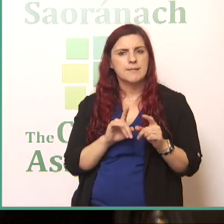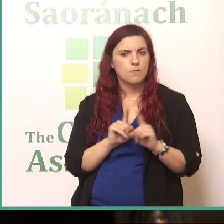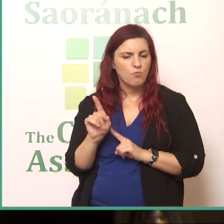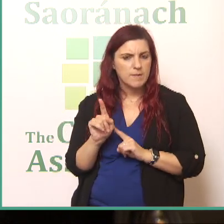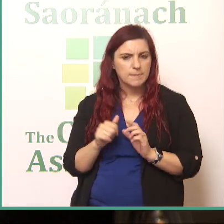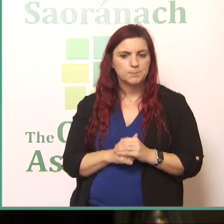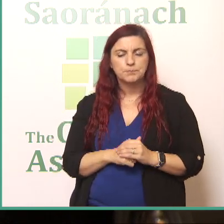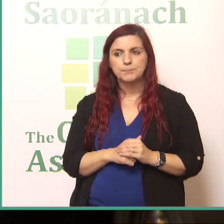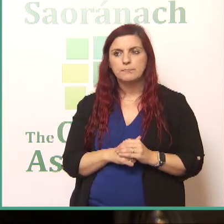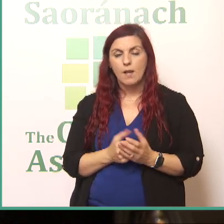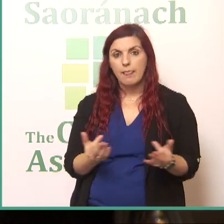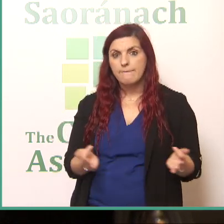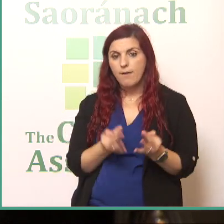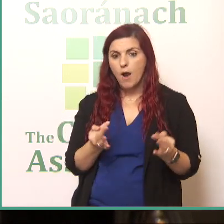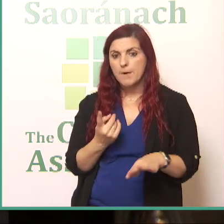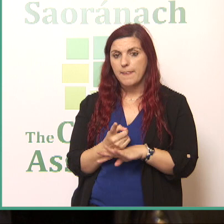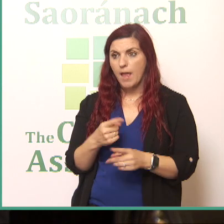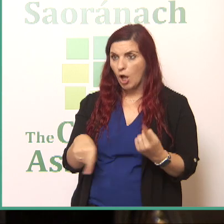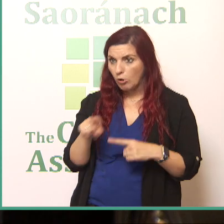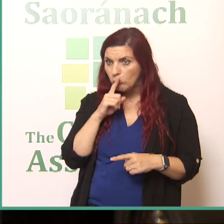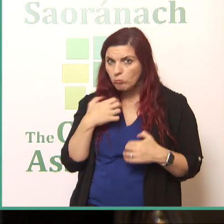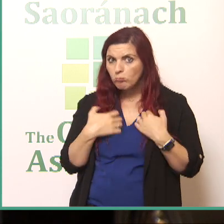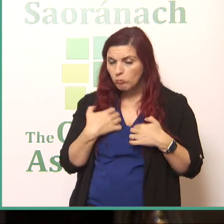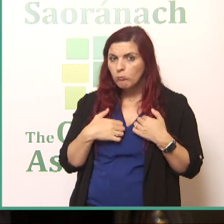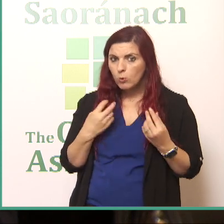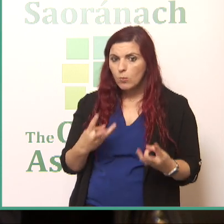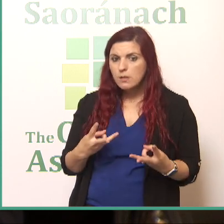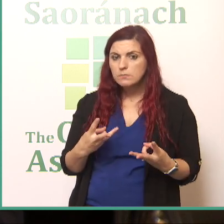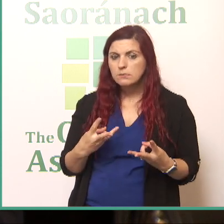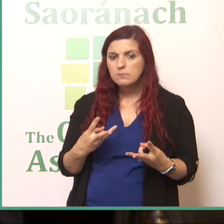the farmers in question were very keenly interested in hearing the recommendations